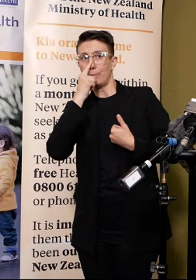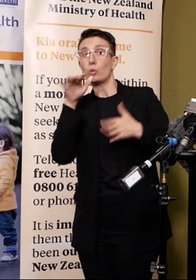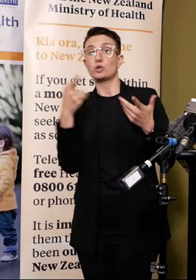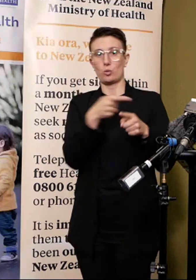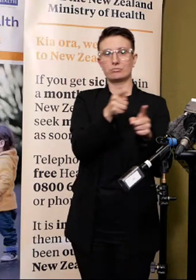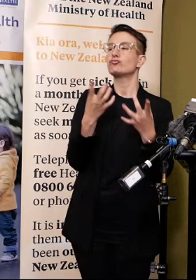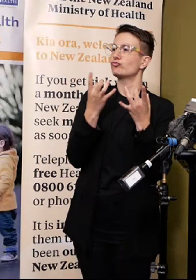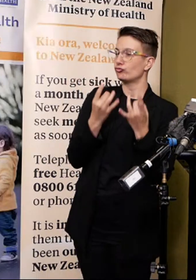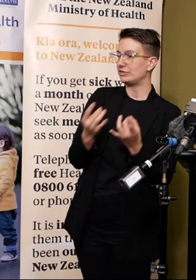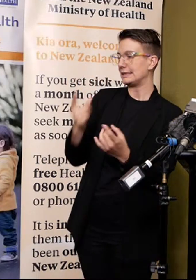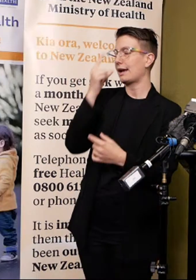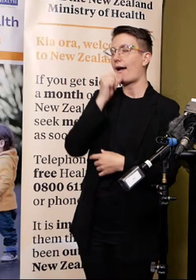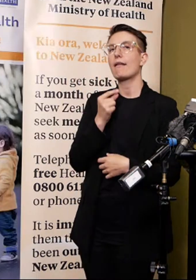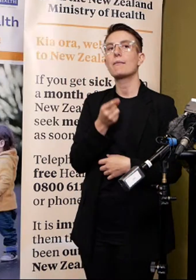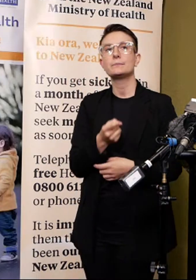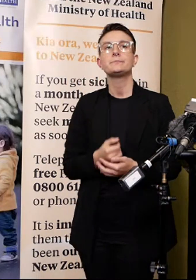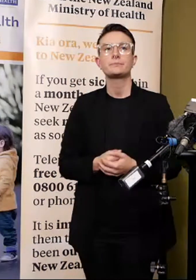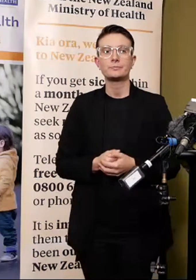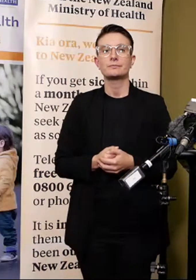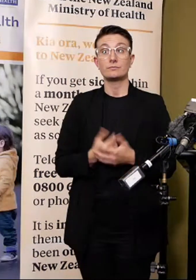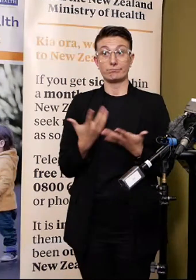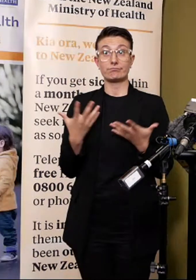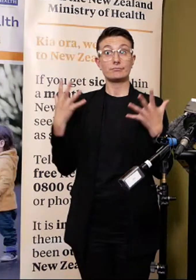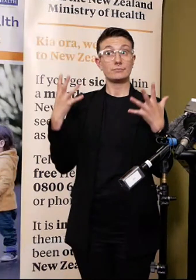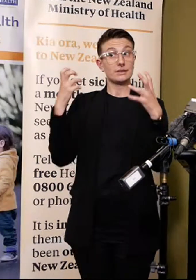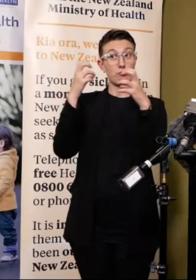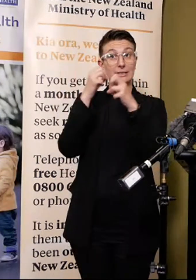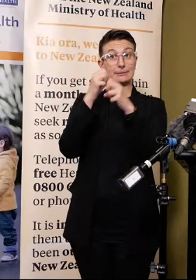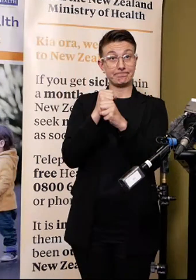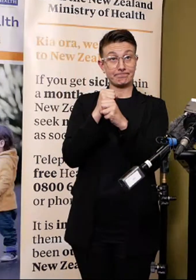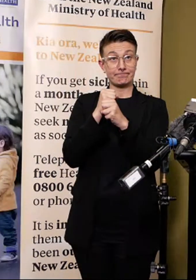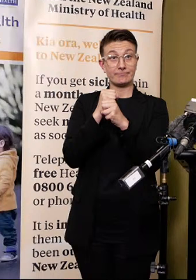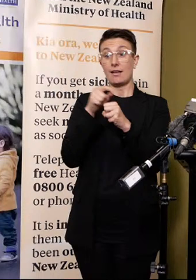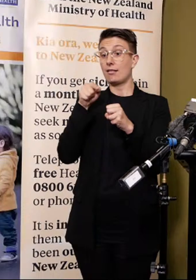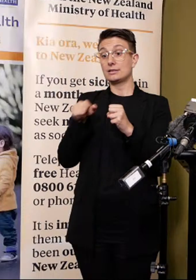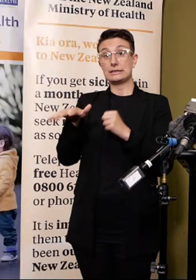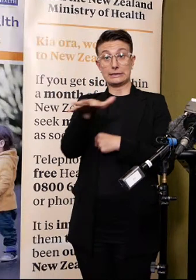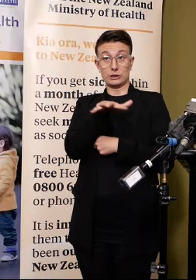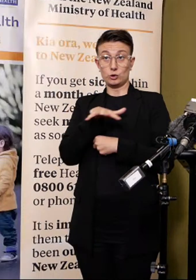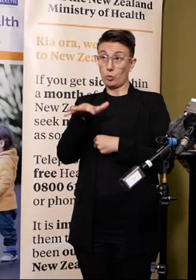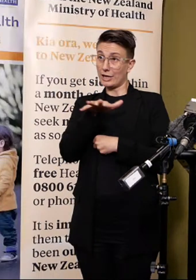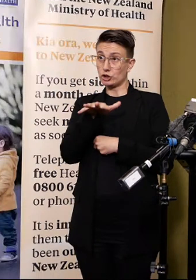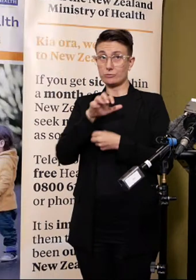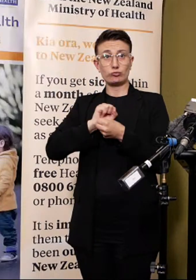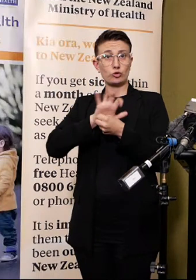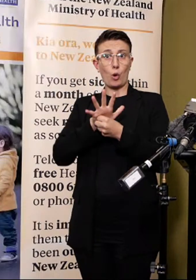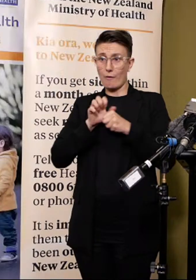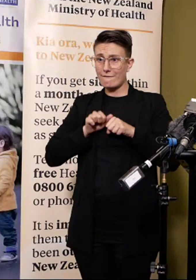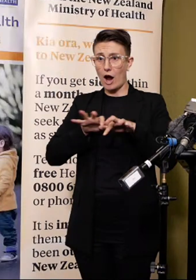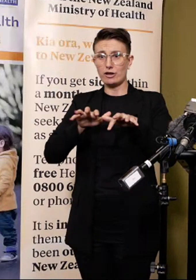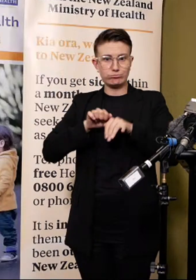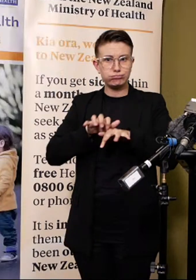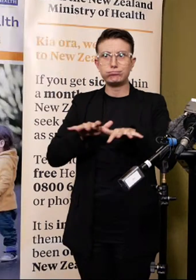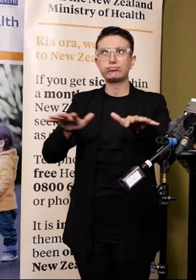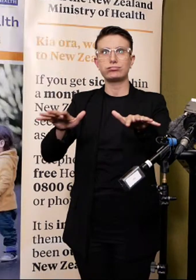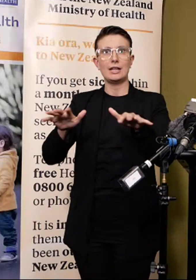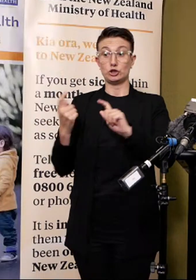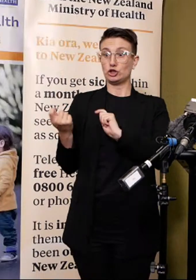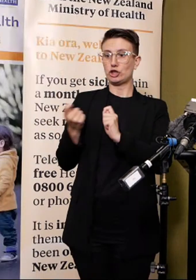So I guess in summary, this is a rapidly evolving situation. If I reflect back three weeks-- and I was going back through